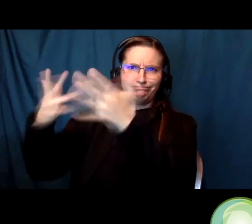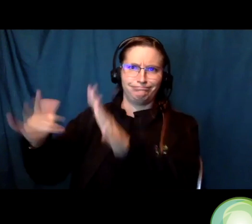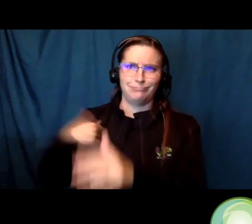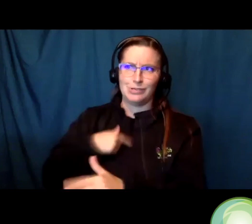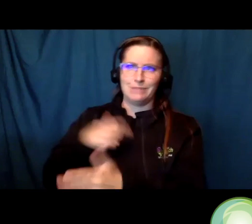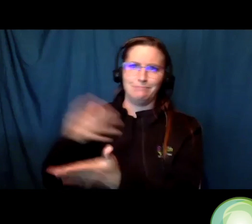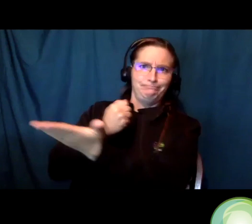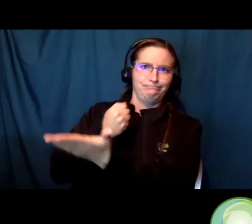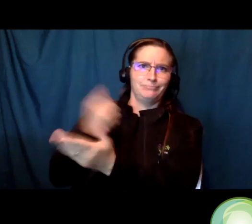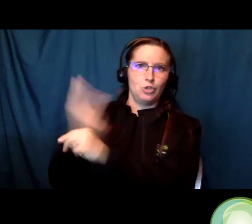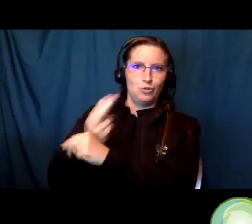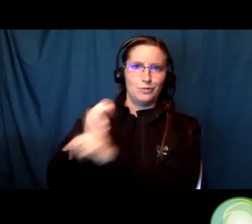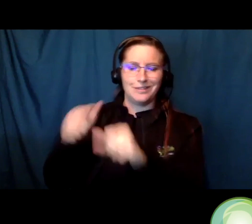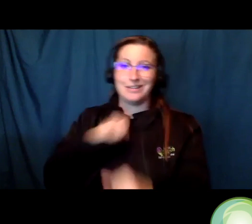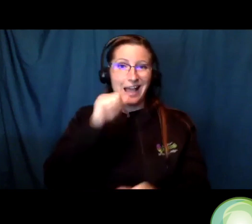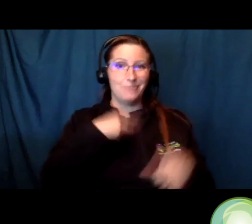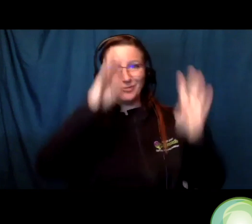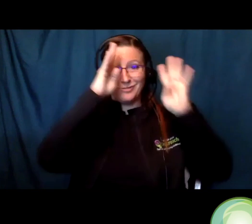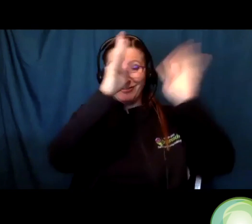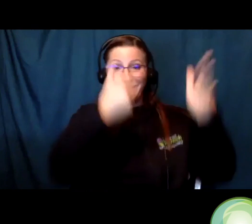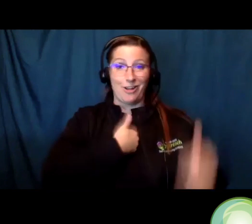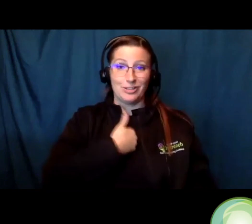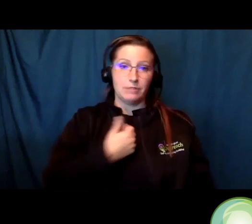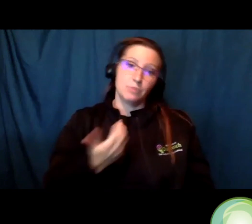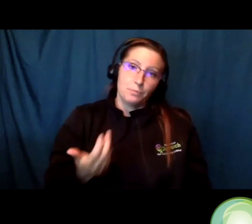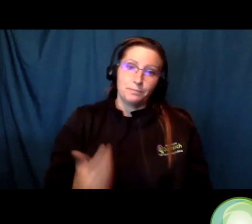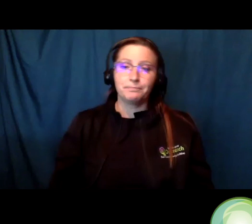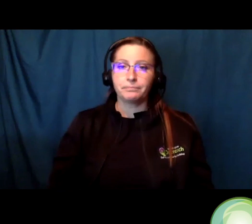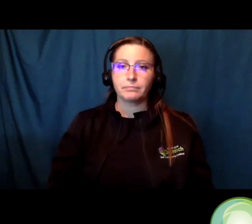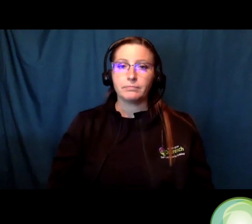use so maybe that kind of you know it's the shift is to give